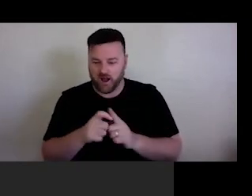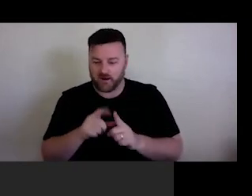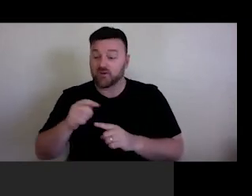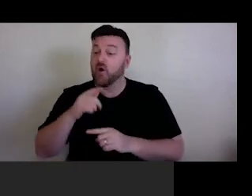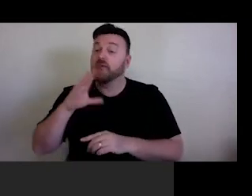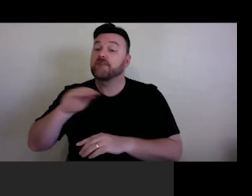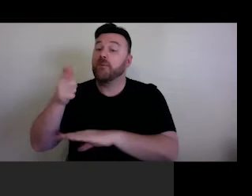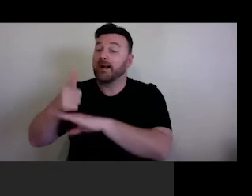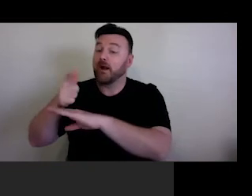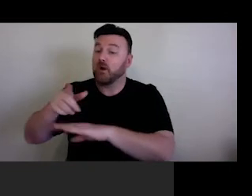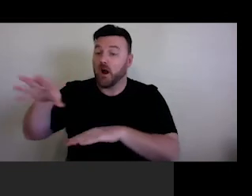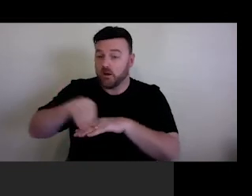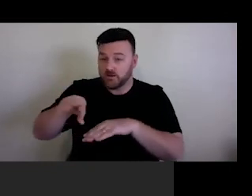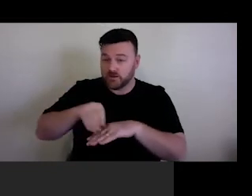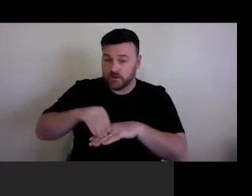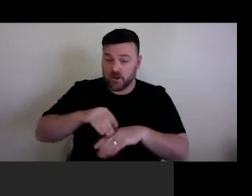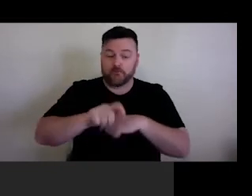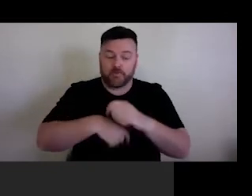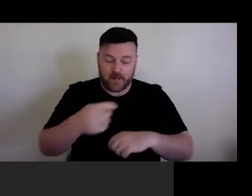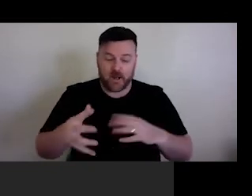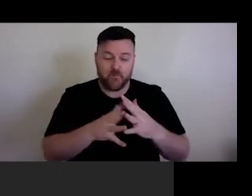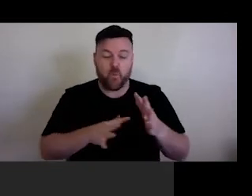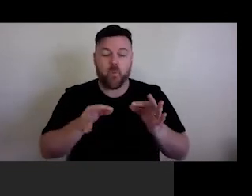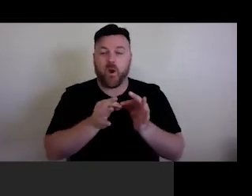and basically makes it a webcam. So that OBS, which is the streaming